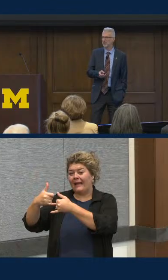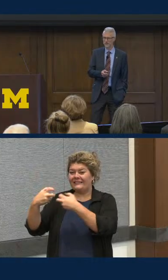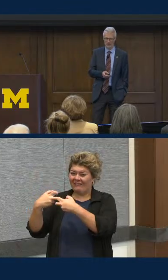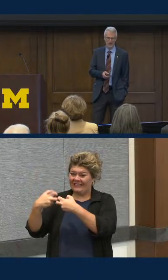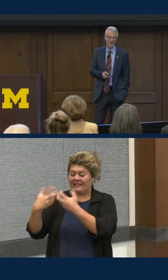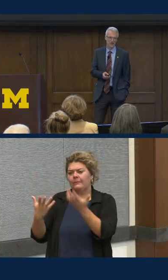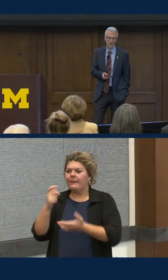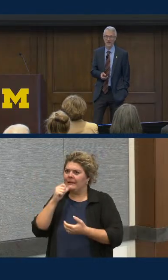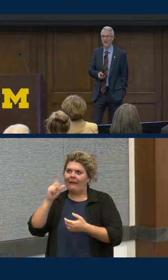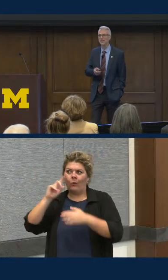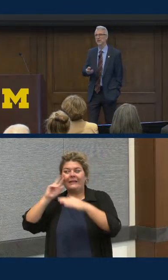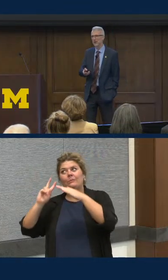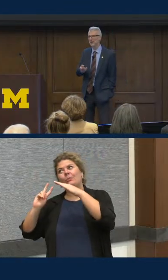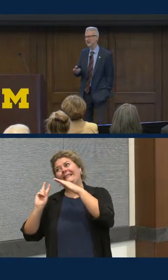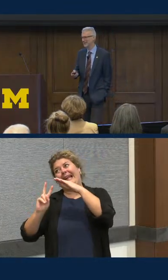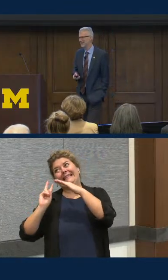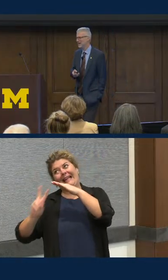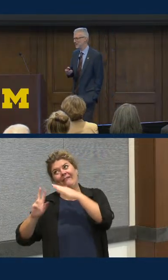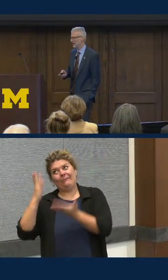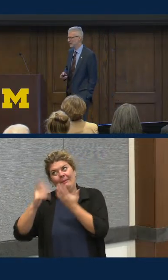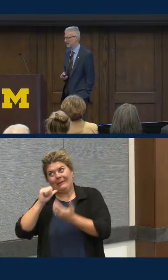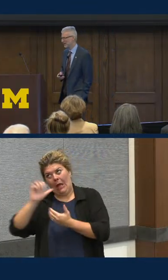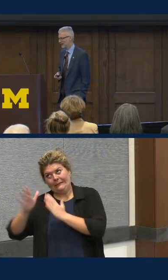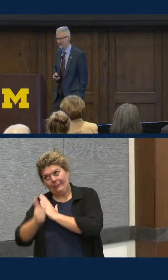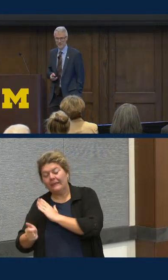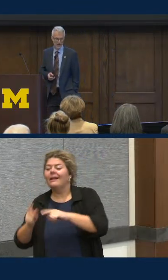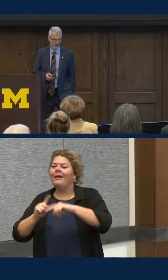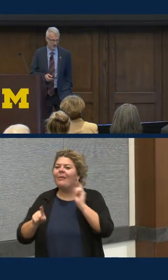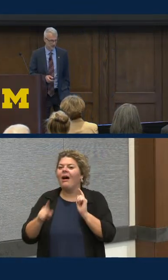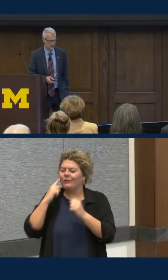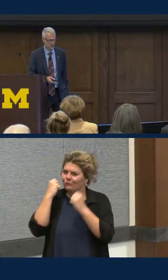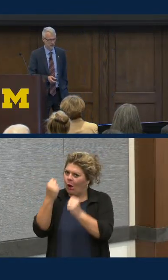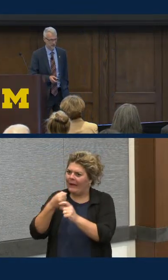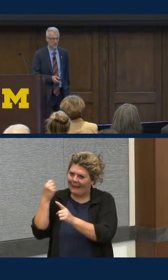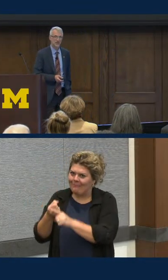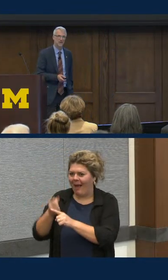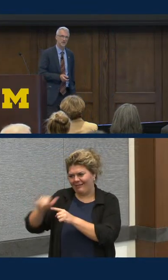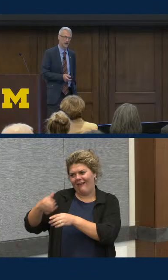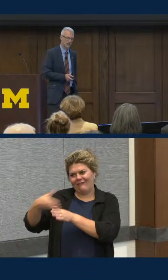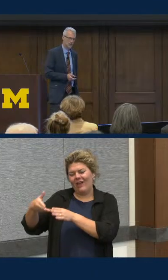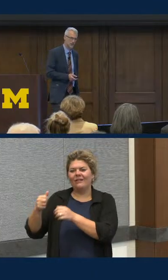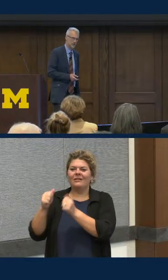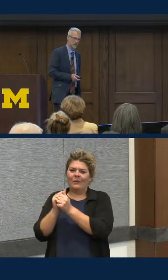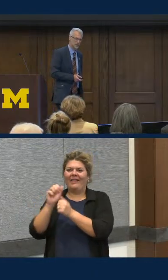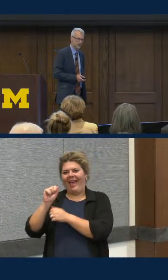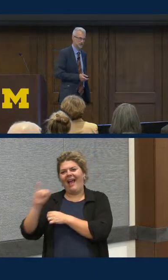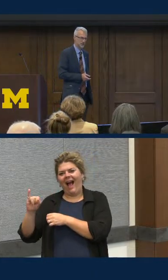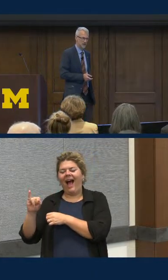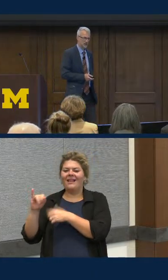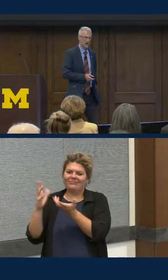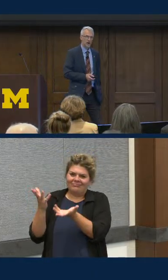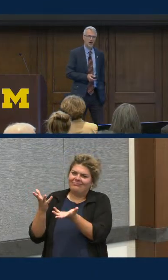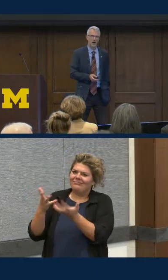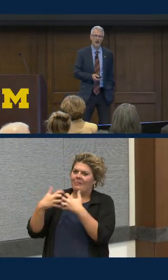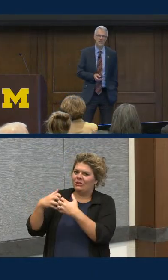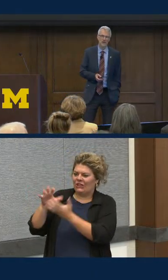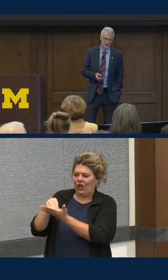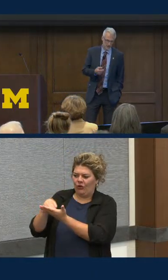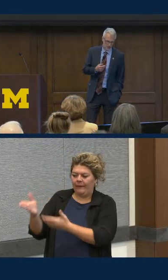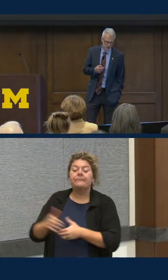2024 not for predictive but very strong impact on the field of machine learning artificial